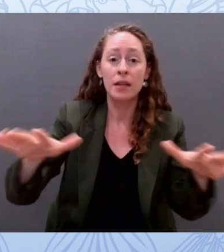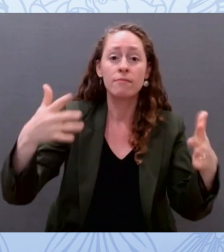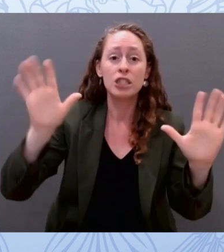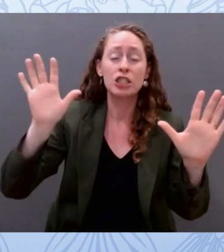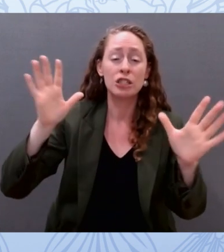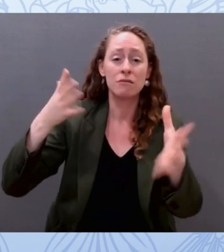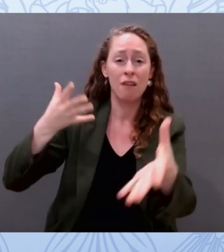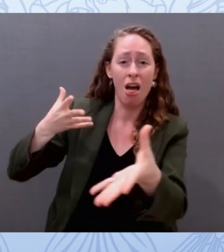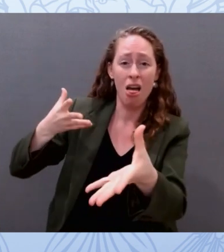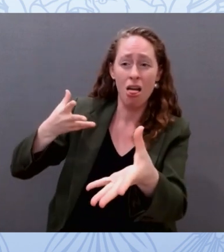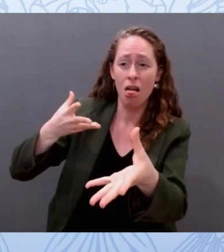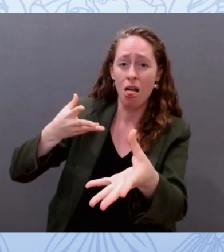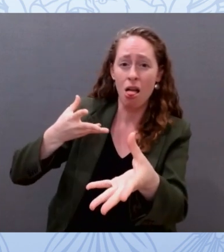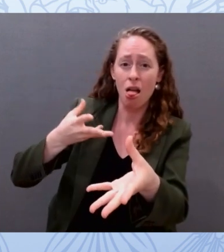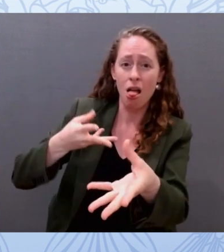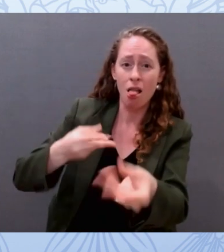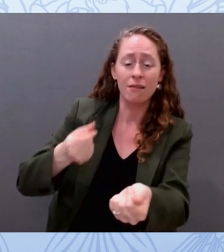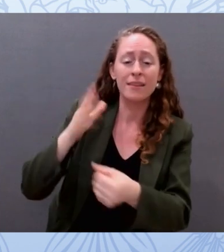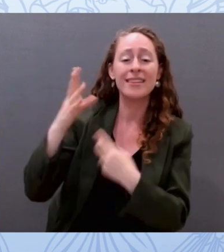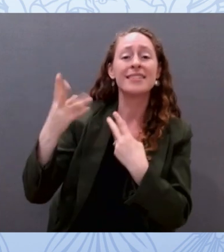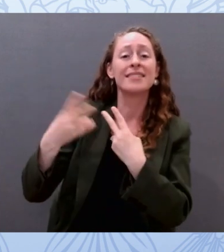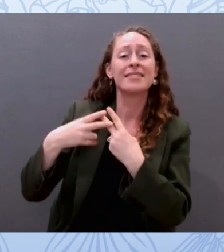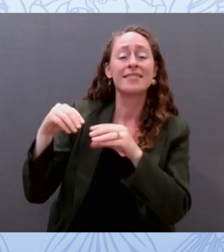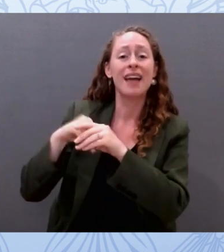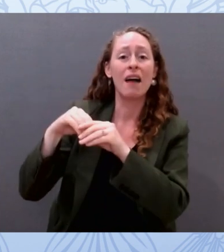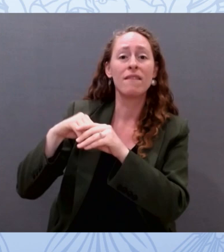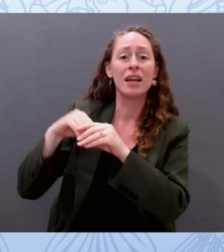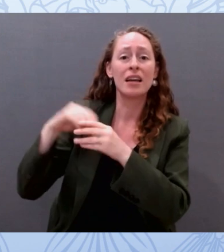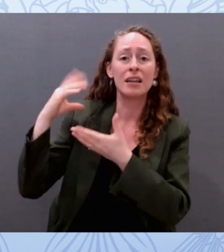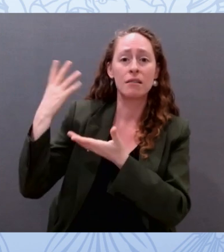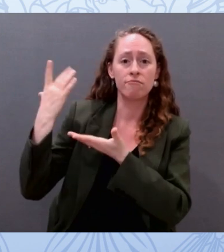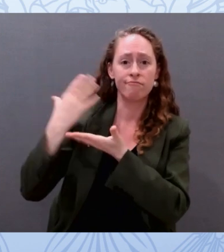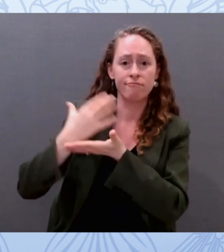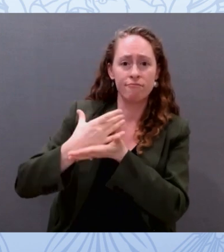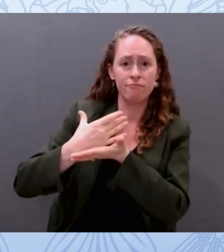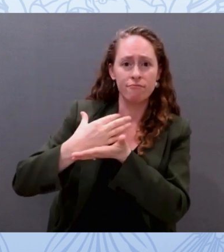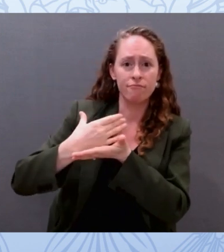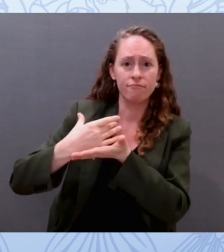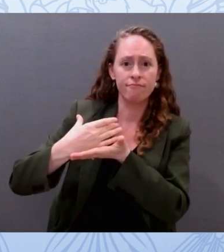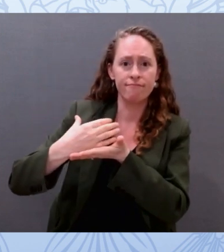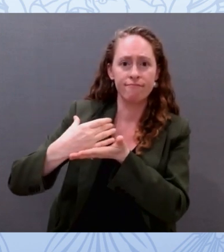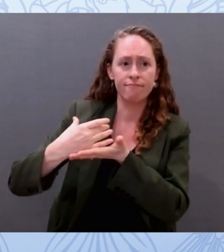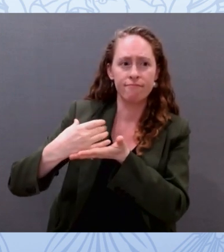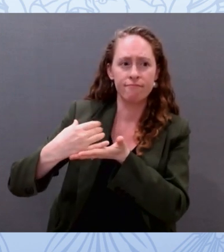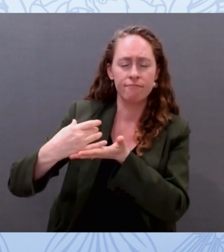So she enrolled here at La CC in her last semester,